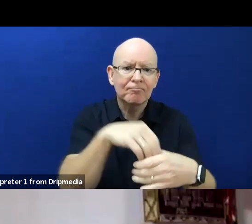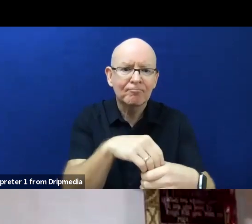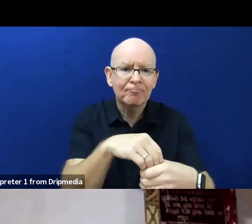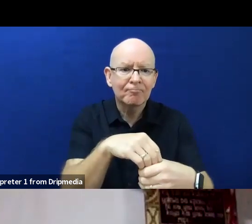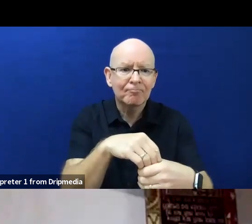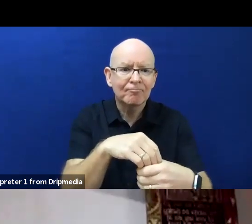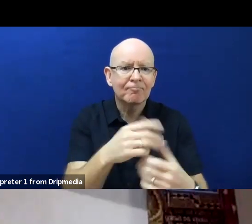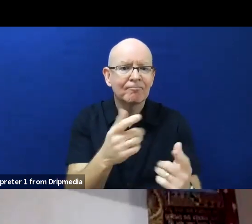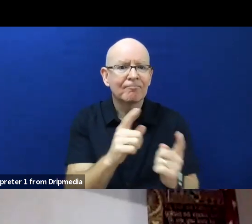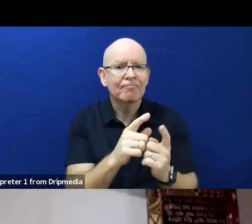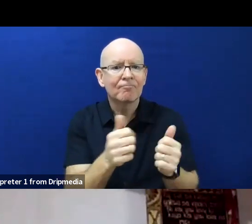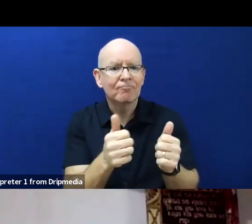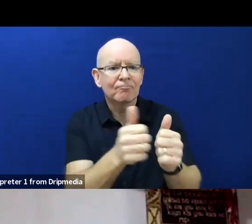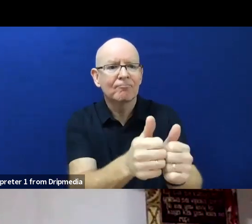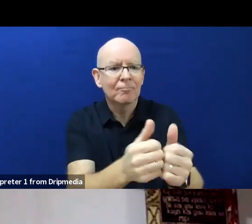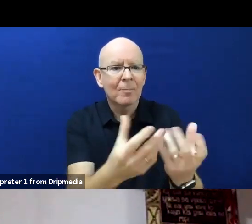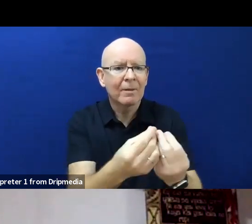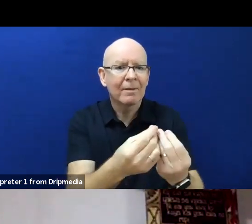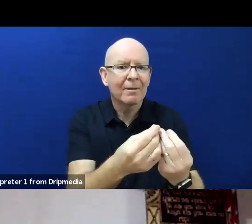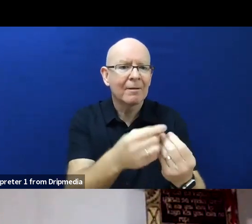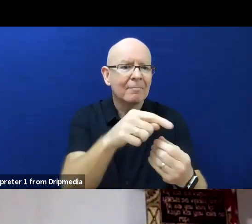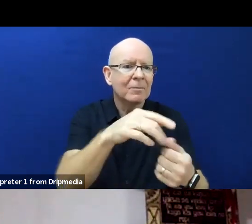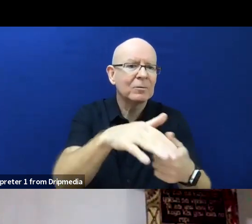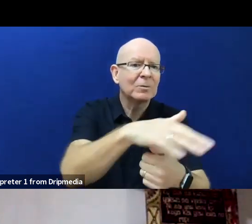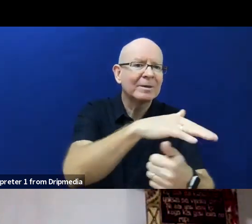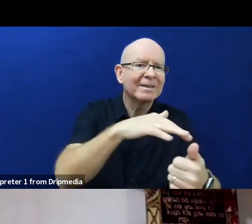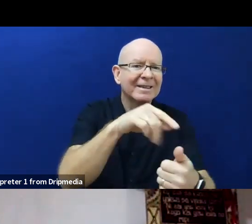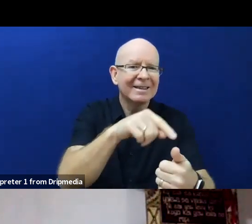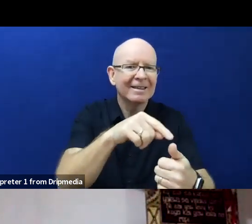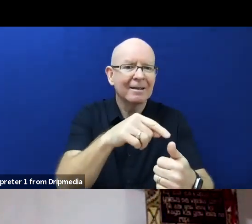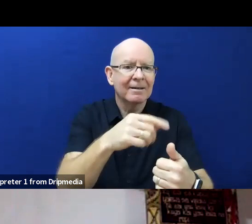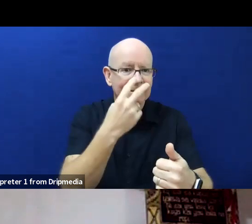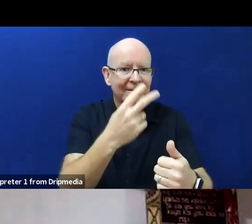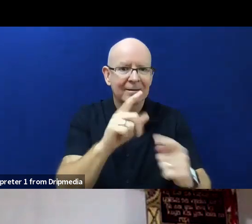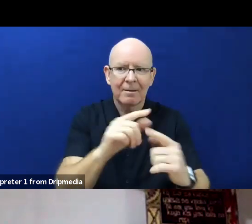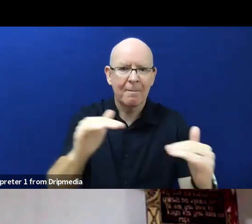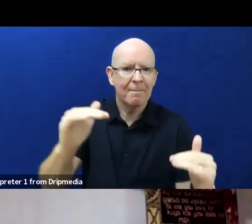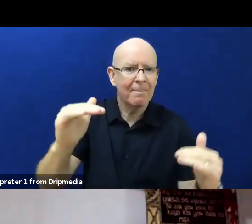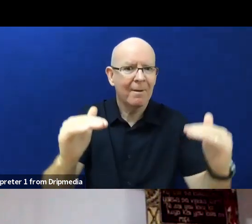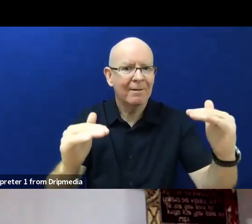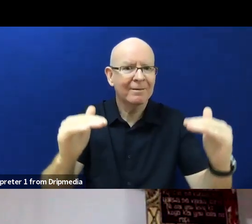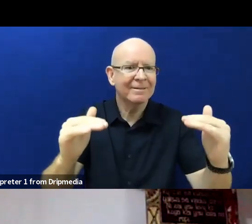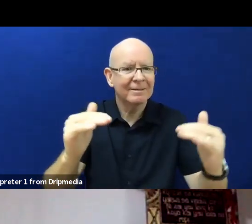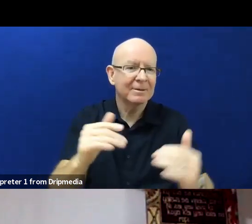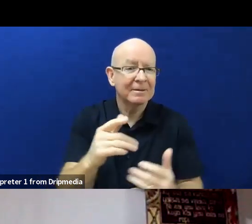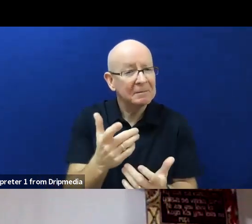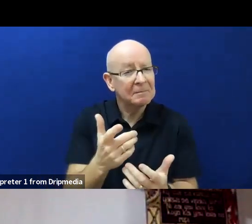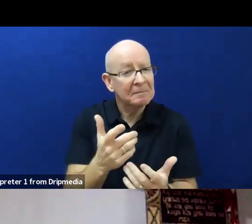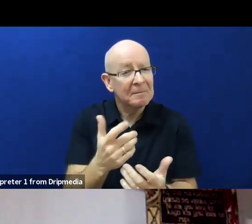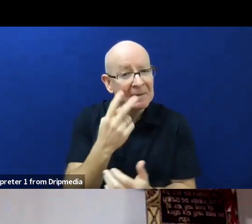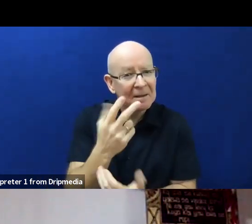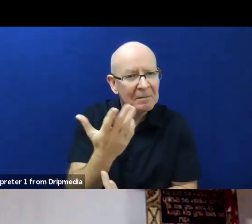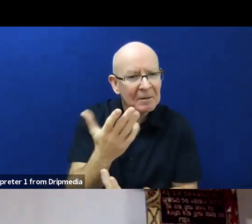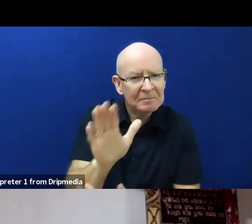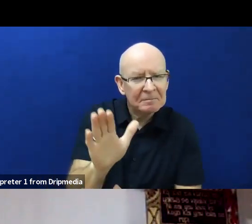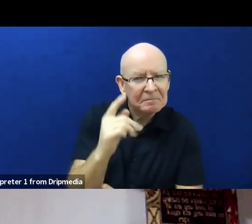system development. And for instance, if you look at Vietnam, you will get some concession if you